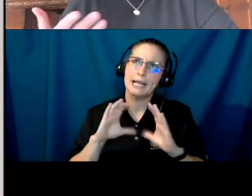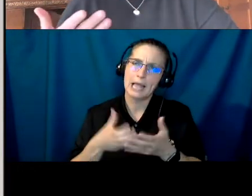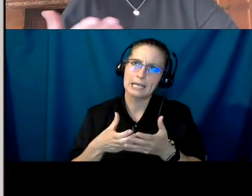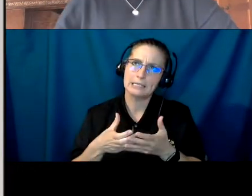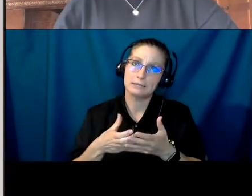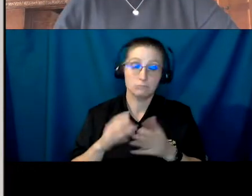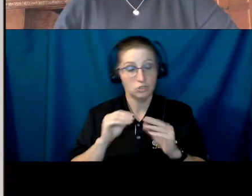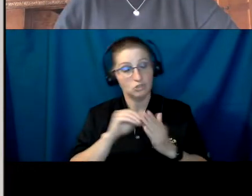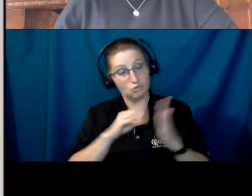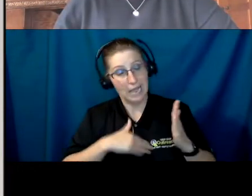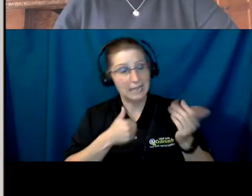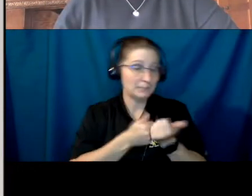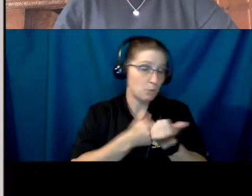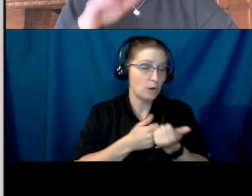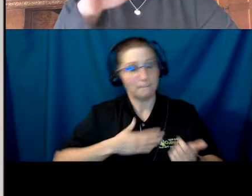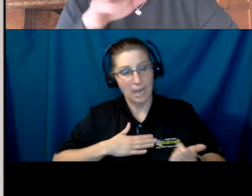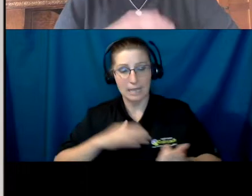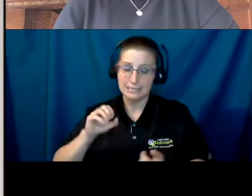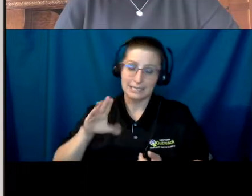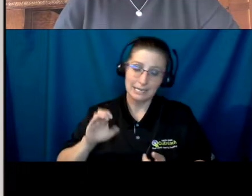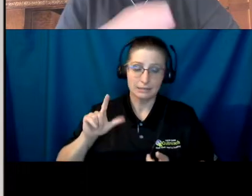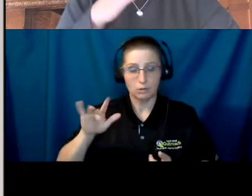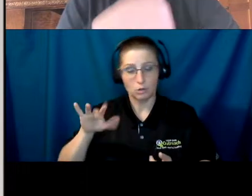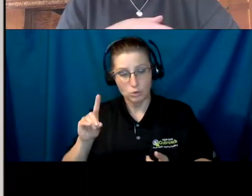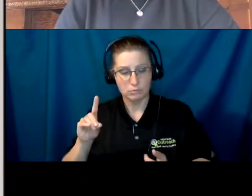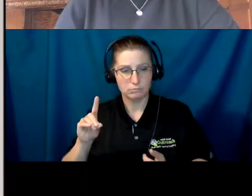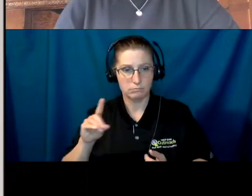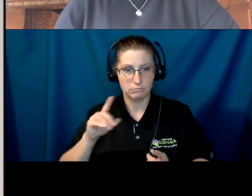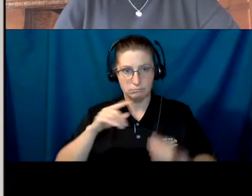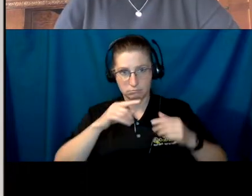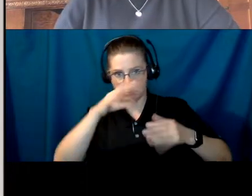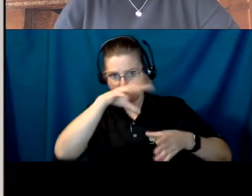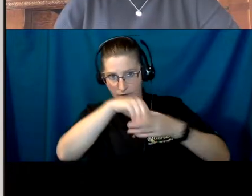that you're supporting or on your caseload? Are they in all of these settings, at the